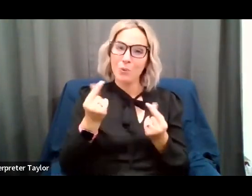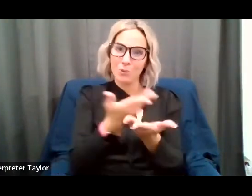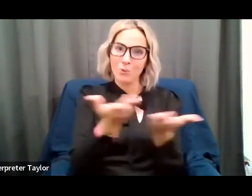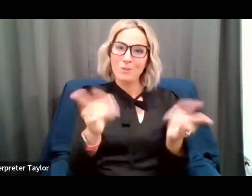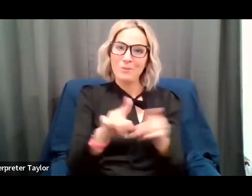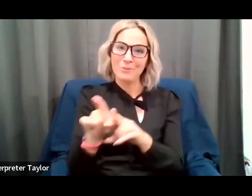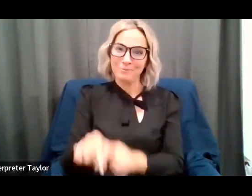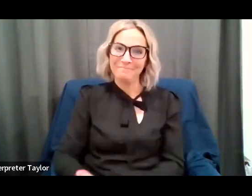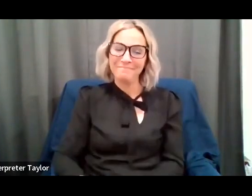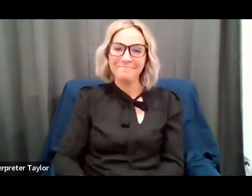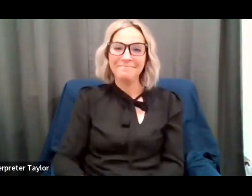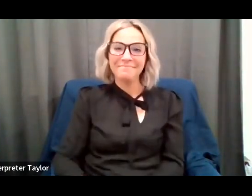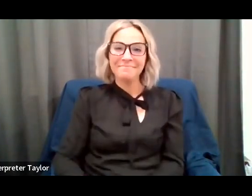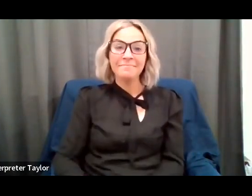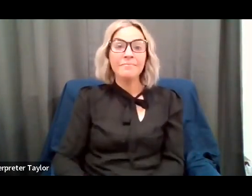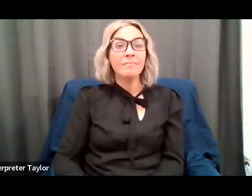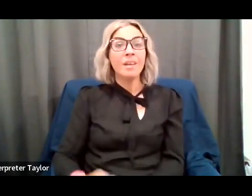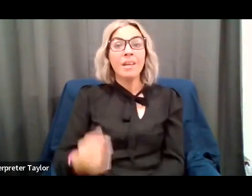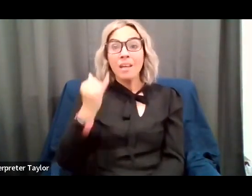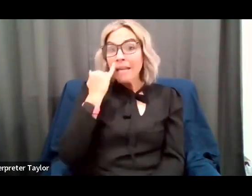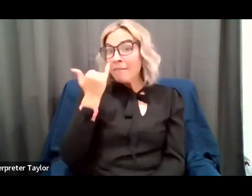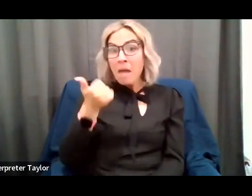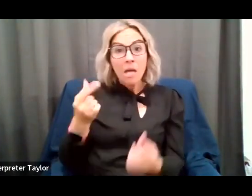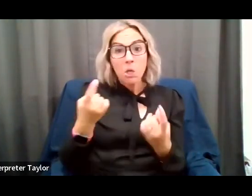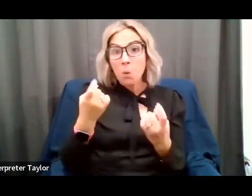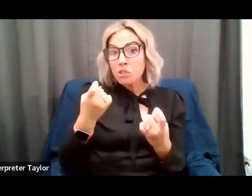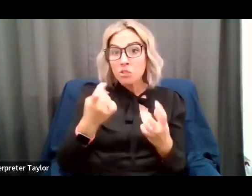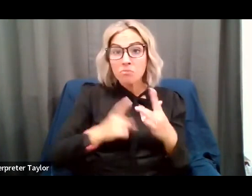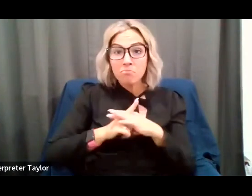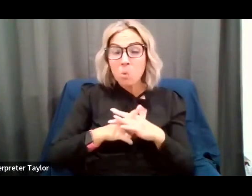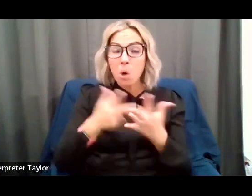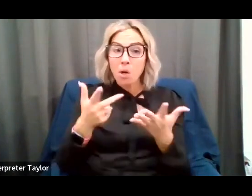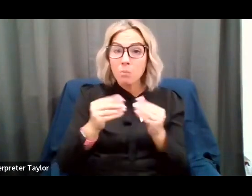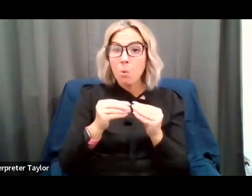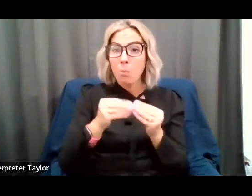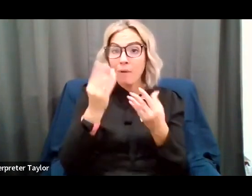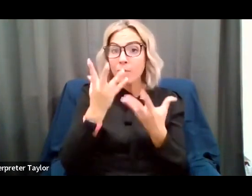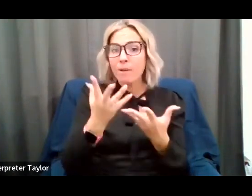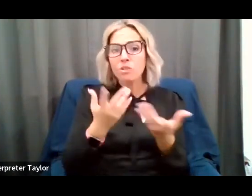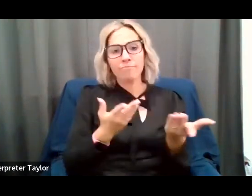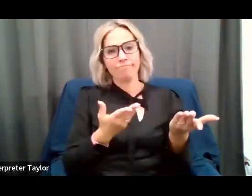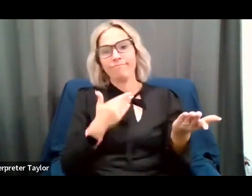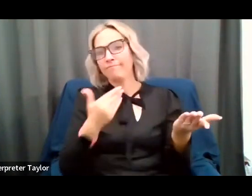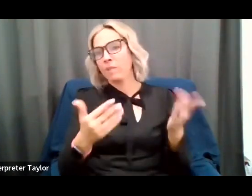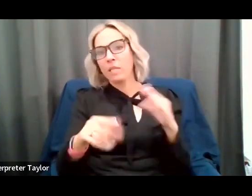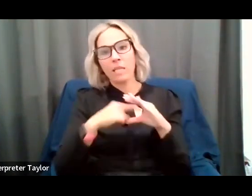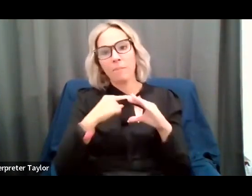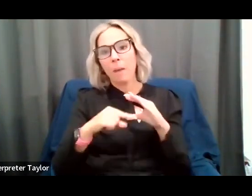And if you did have any questions or wanted additional information, please feel free to email me and I'm happy to share